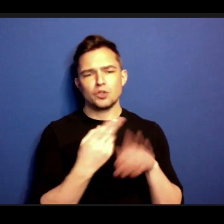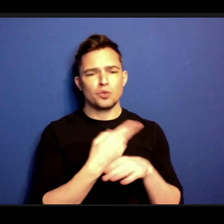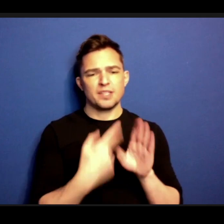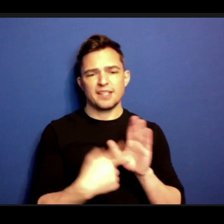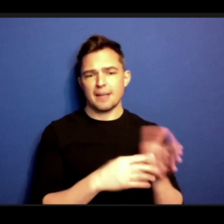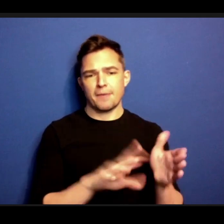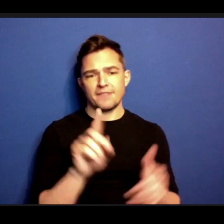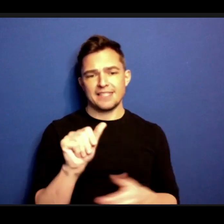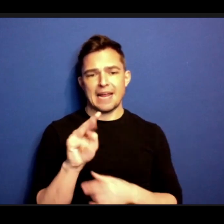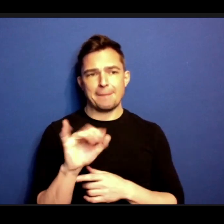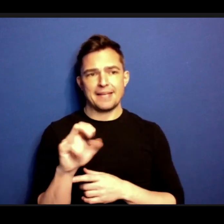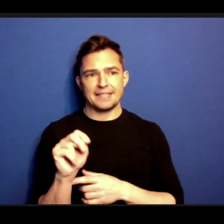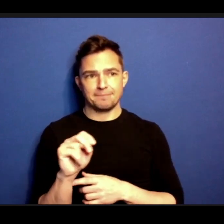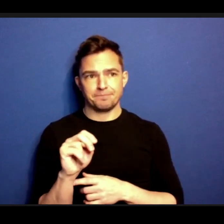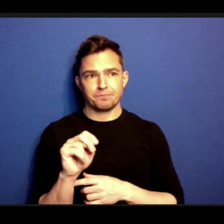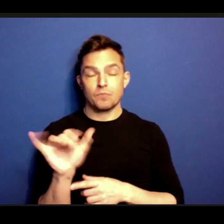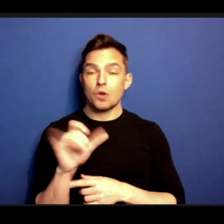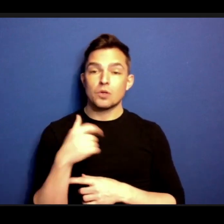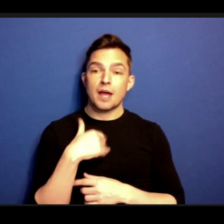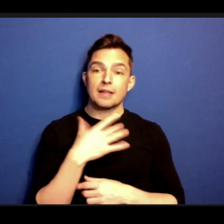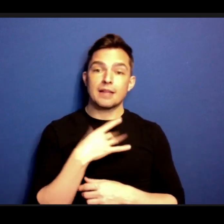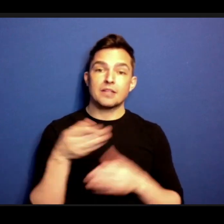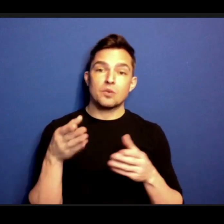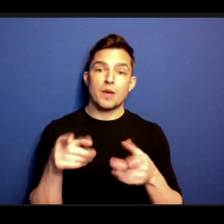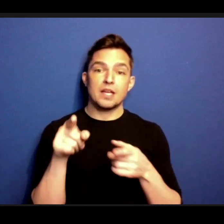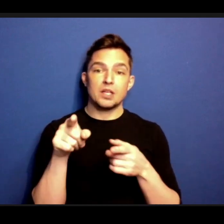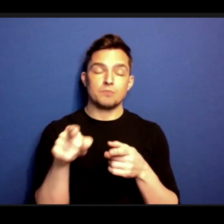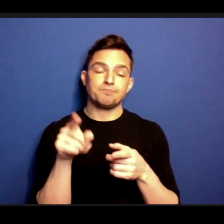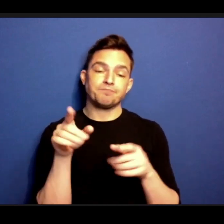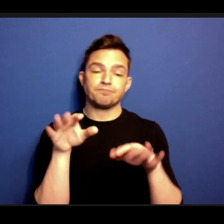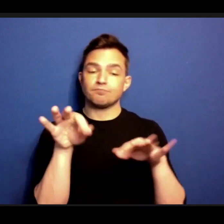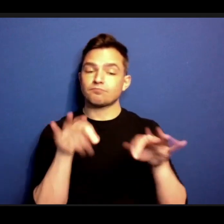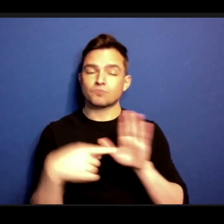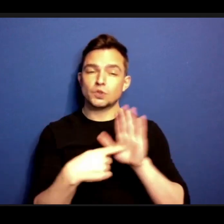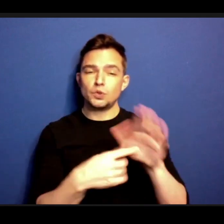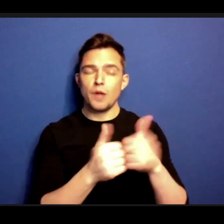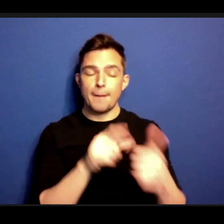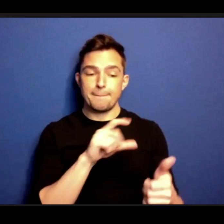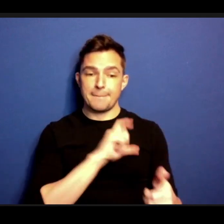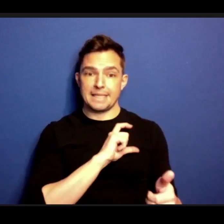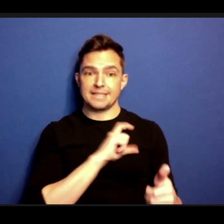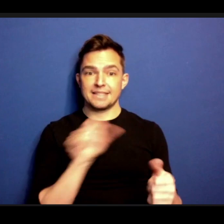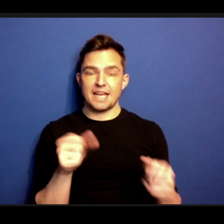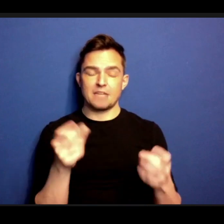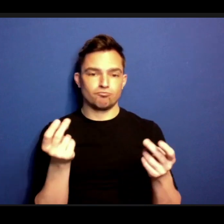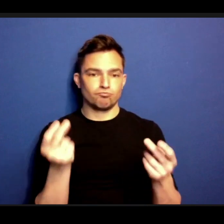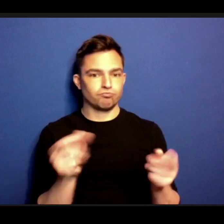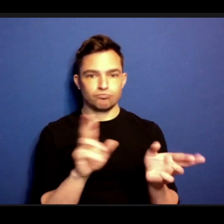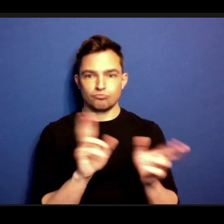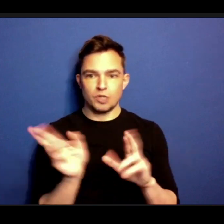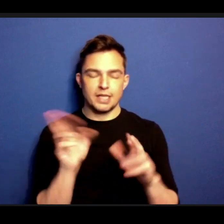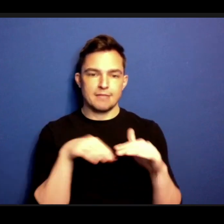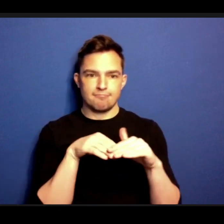I also really liked the way that you illustrated how police can readily enter in the classroom,